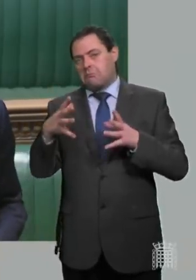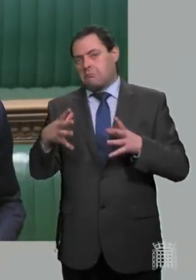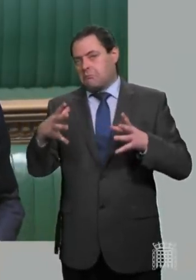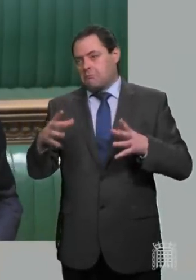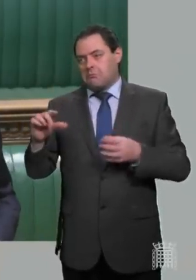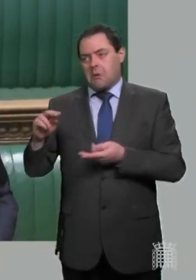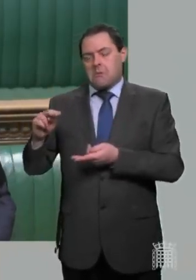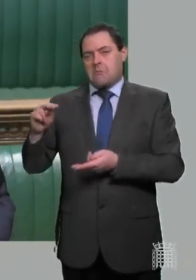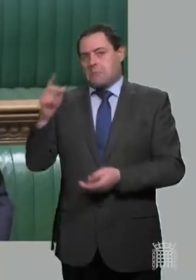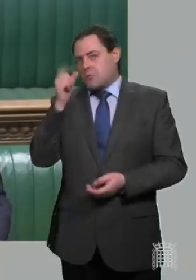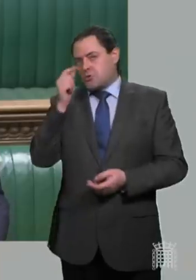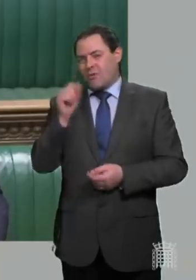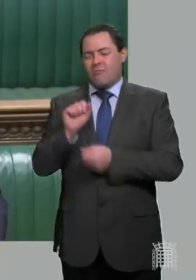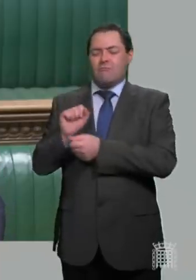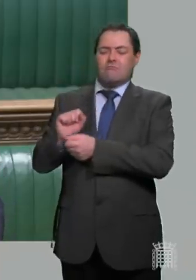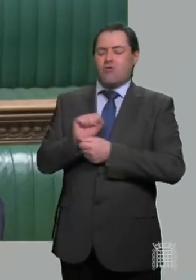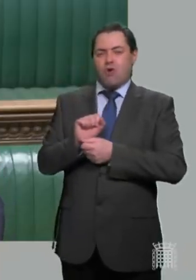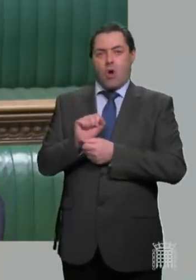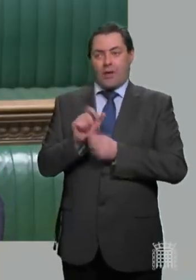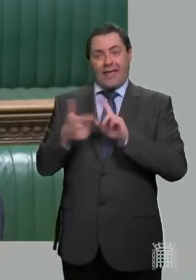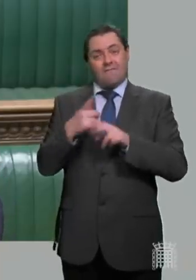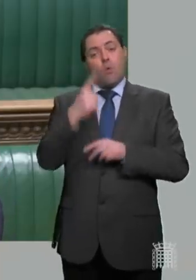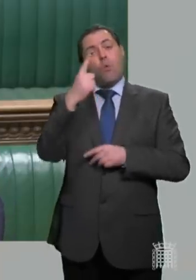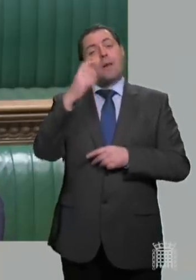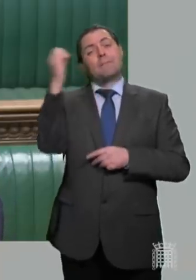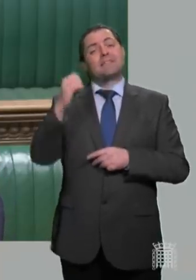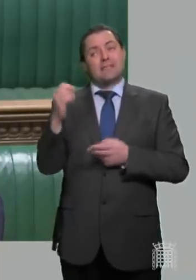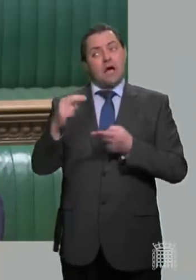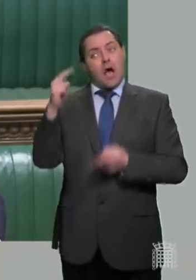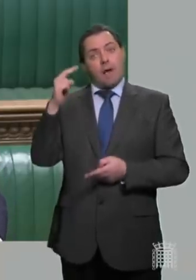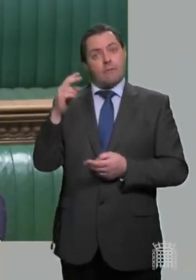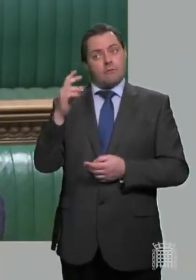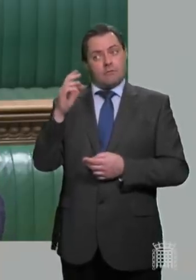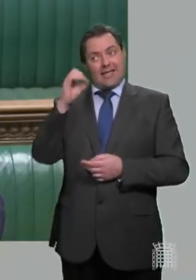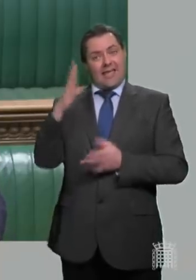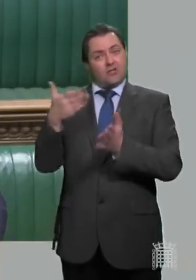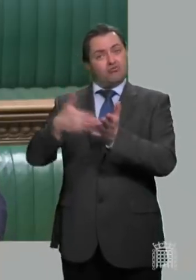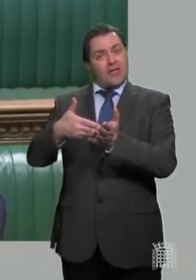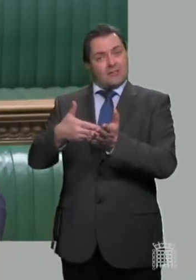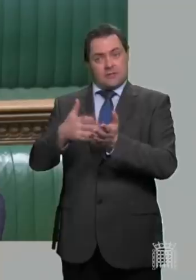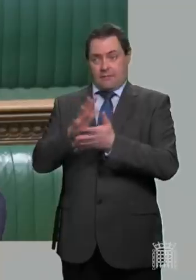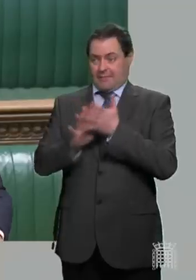and just a one percentage point increase in both would now cost us over £25 billion.